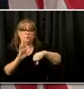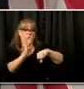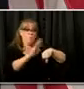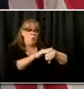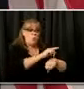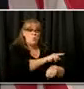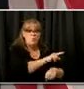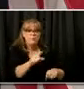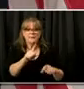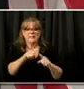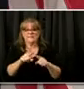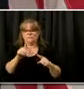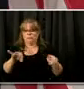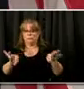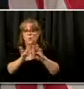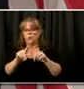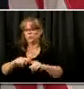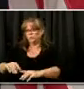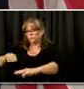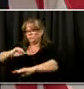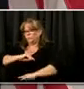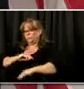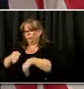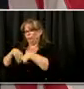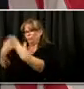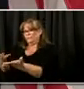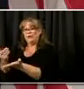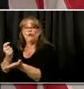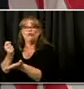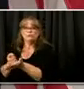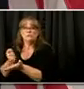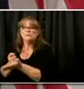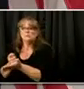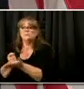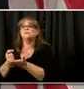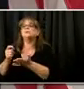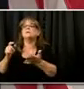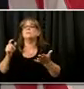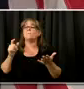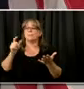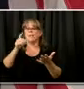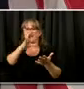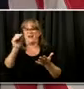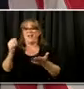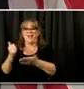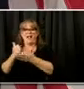inspire the confidence of Colorado families in the facilities that serve those at most risk.